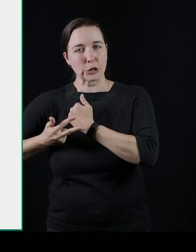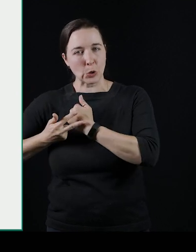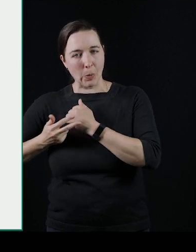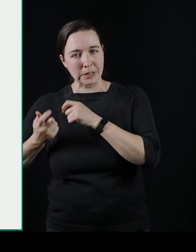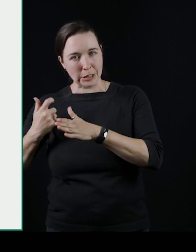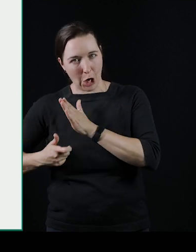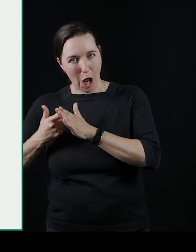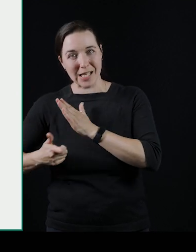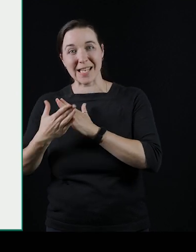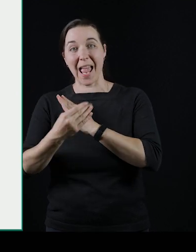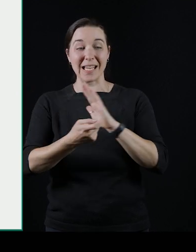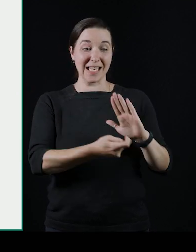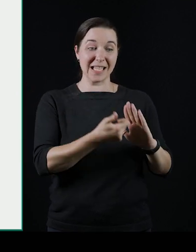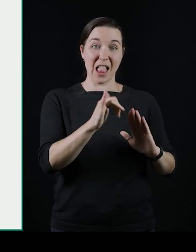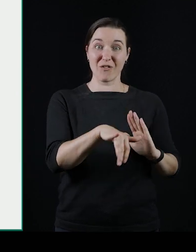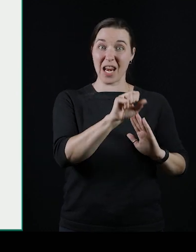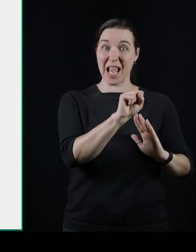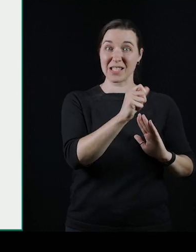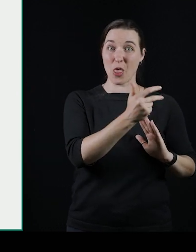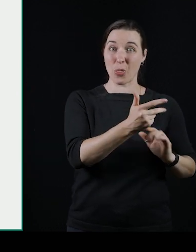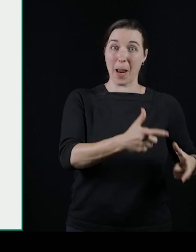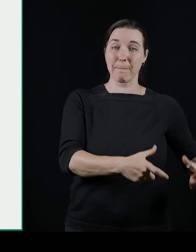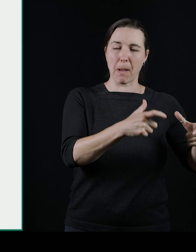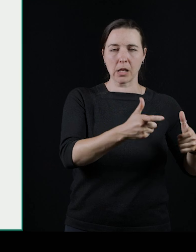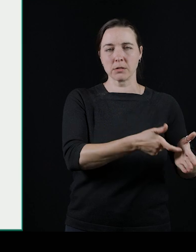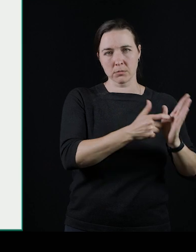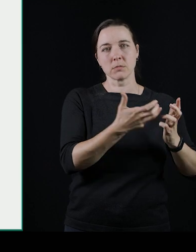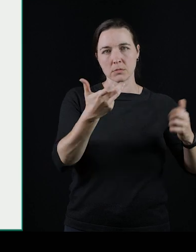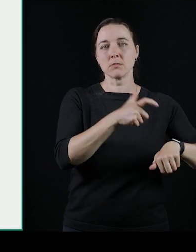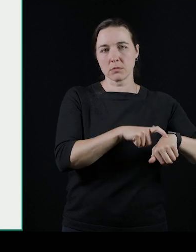and deleting the S3 buckets took significant time as well.